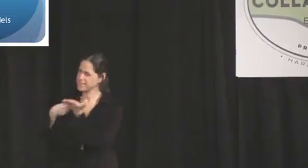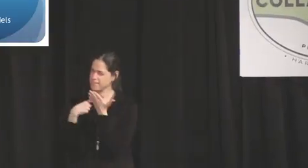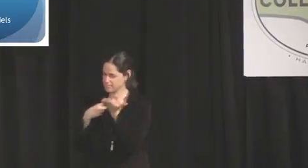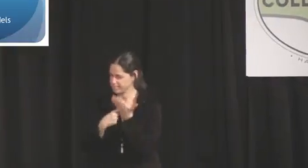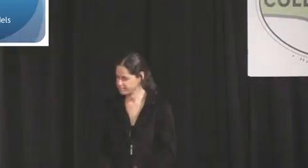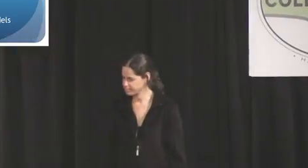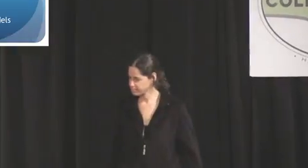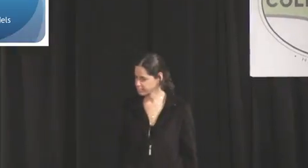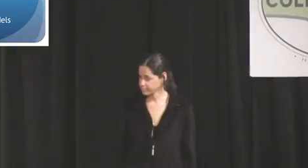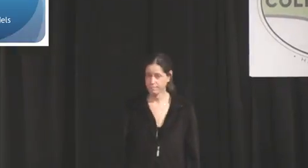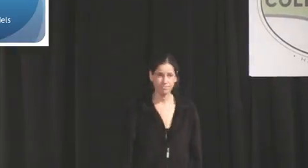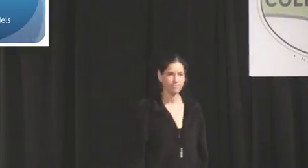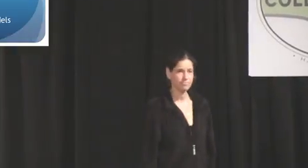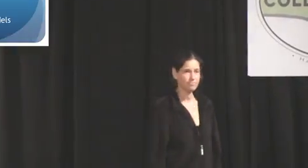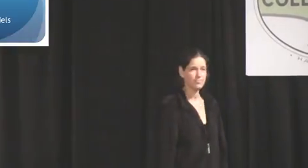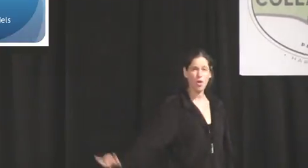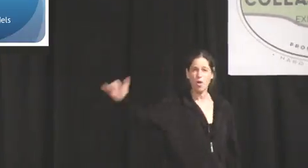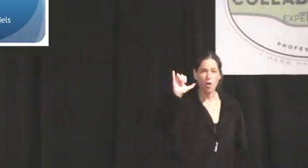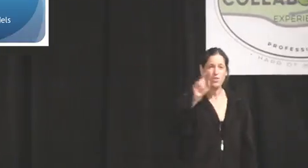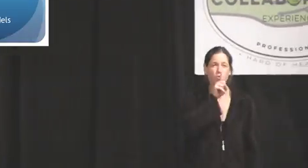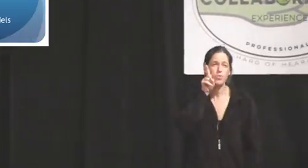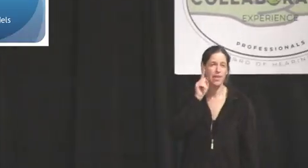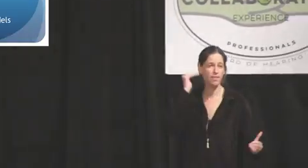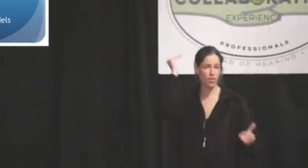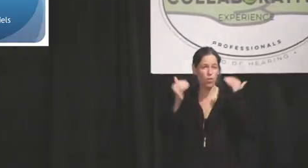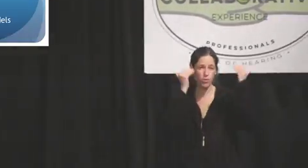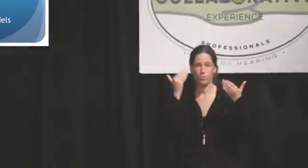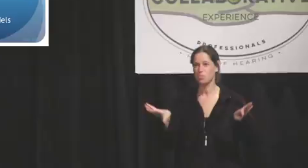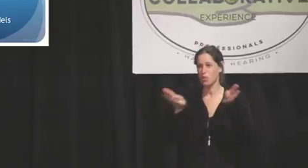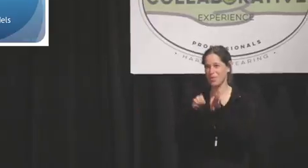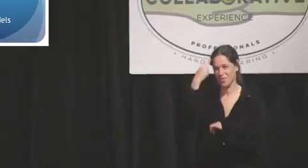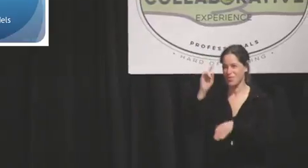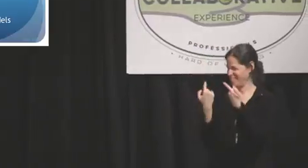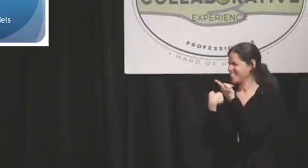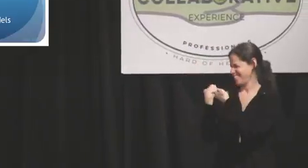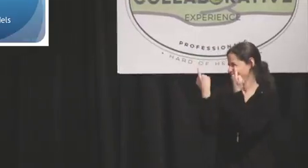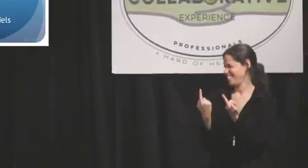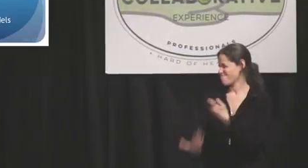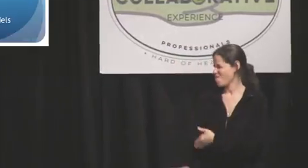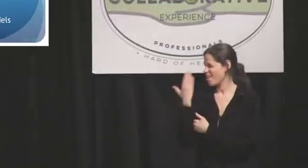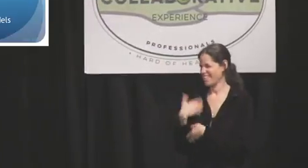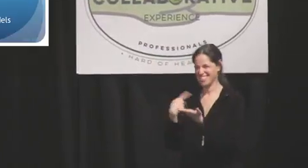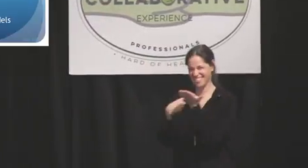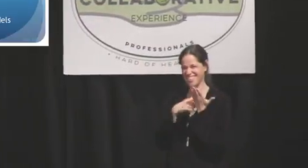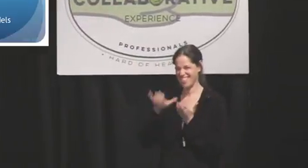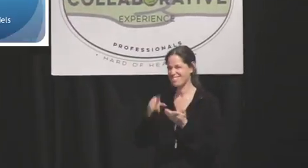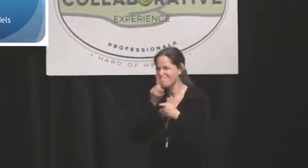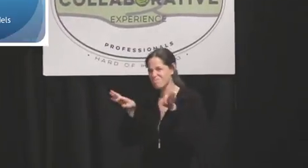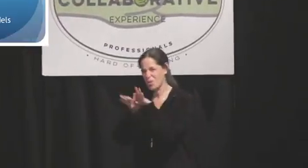It's not just learning to recognize words, it's much more in depth for literacy. You've got to have a deaf adult. We've been talking about that